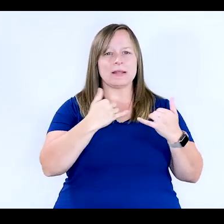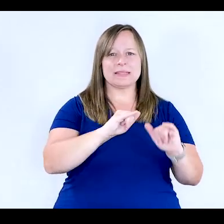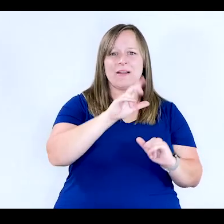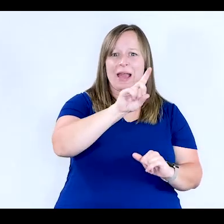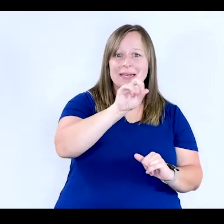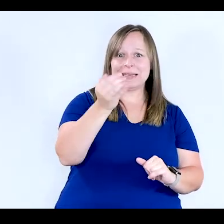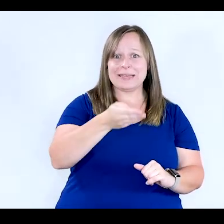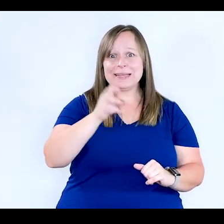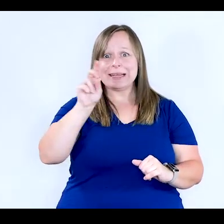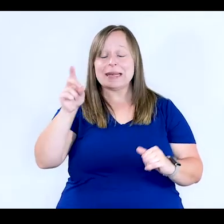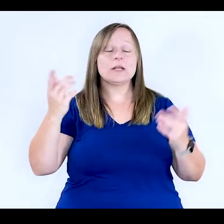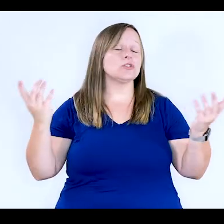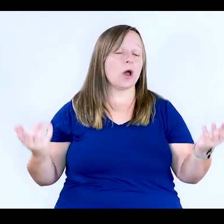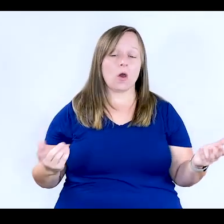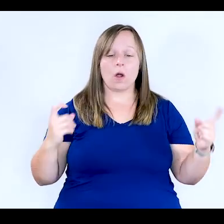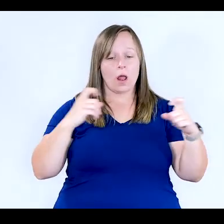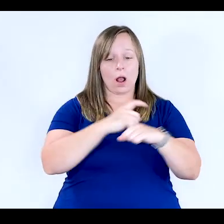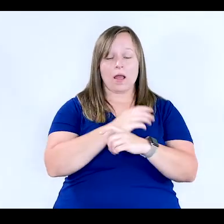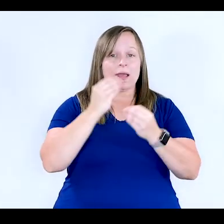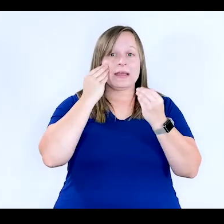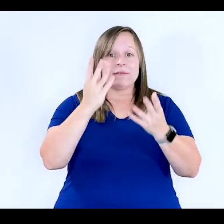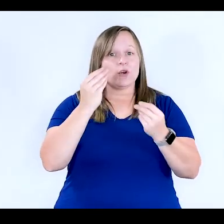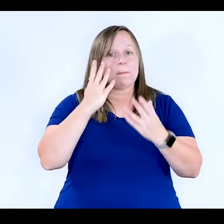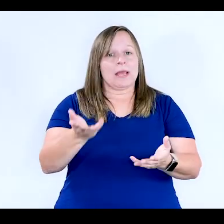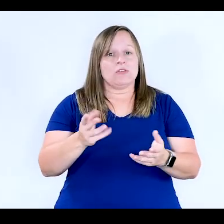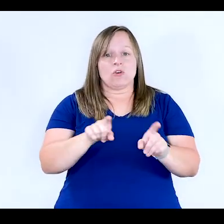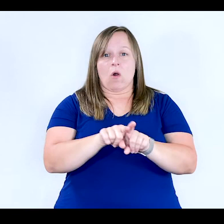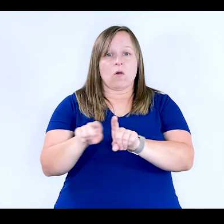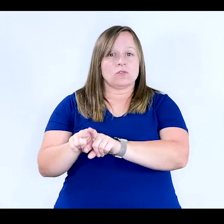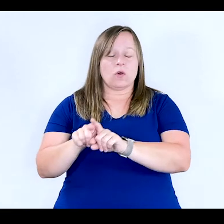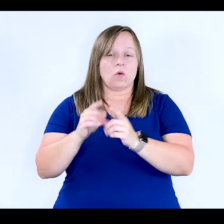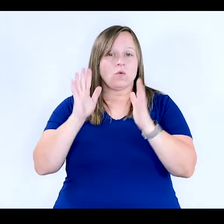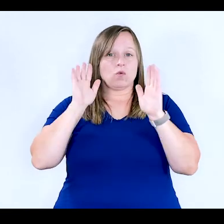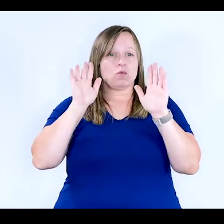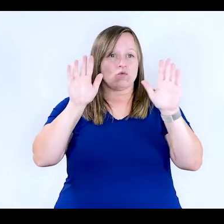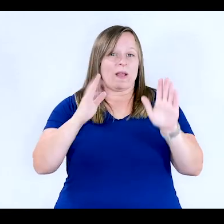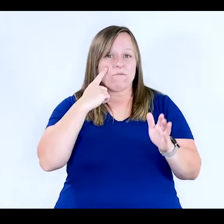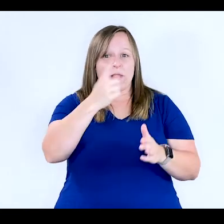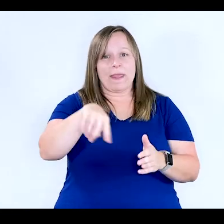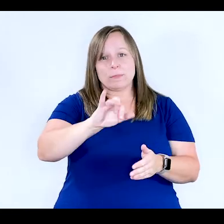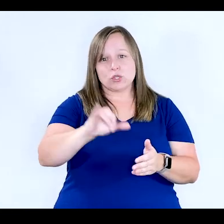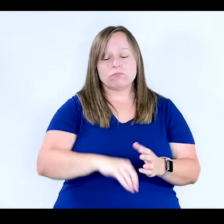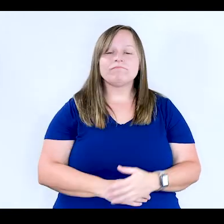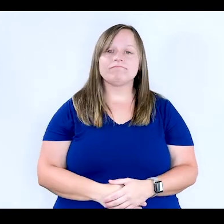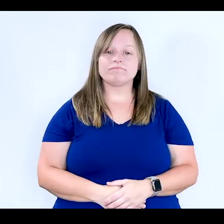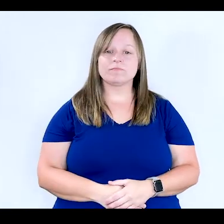ID/DD. So this information would also be great for them as well. There's no